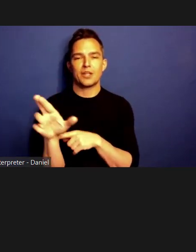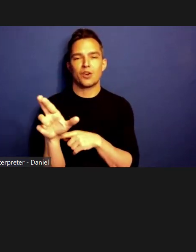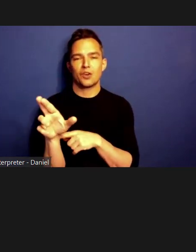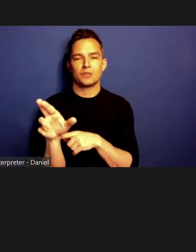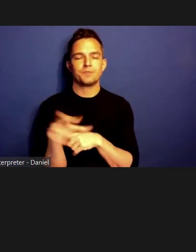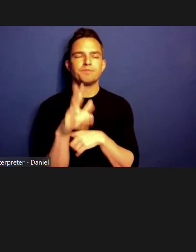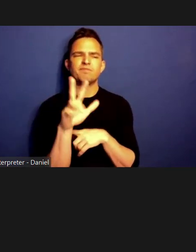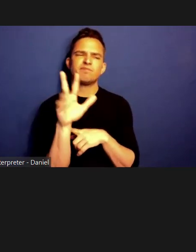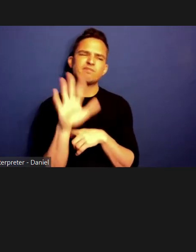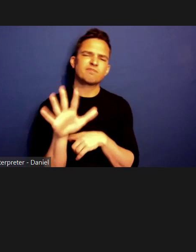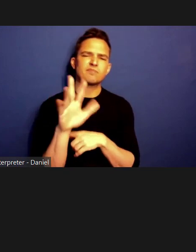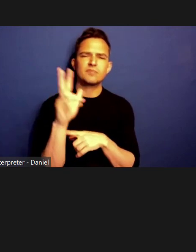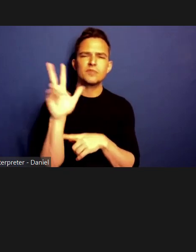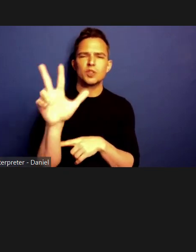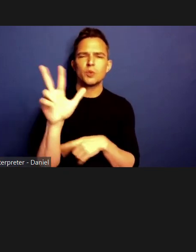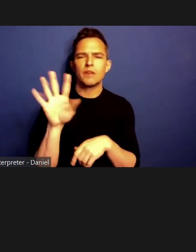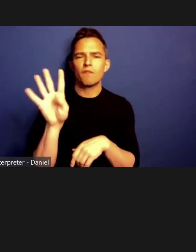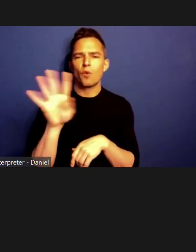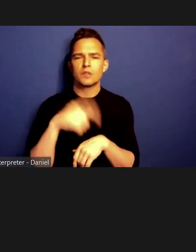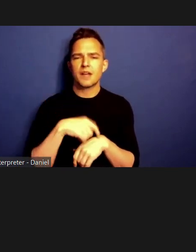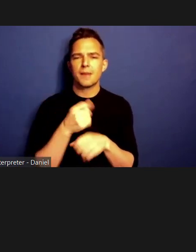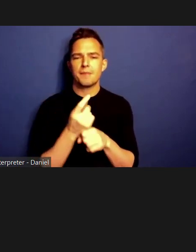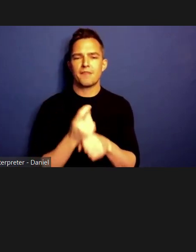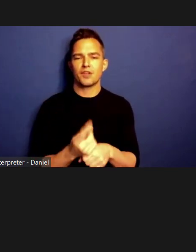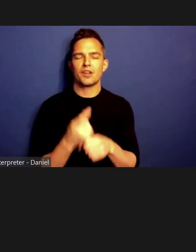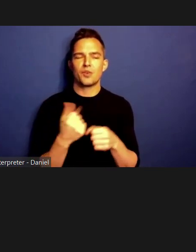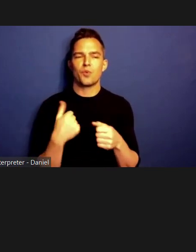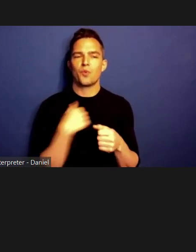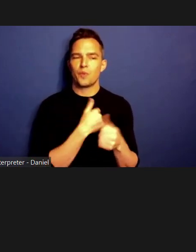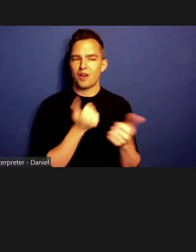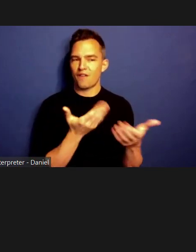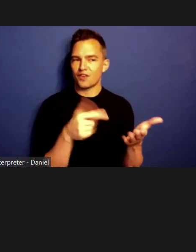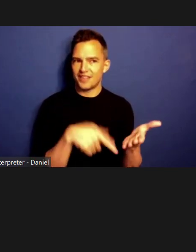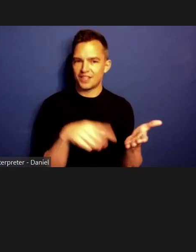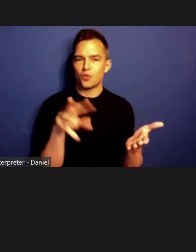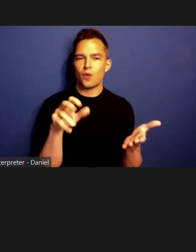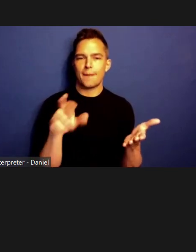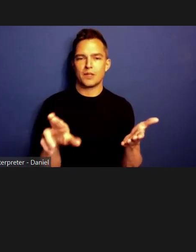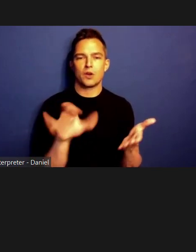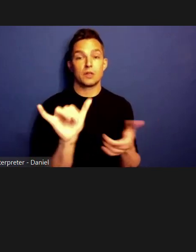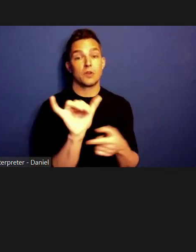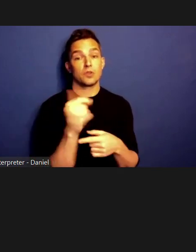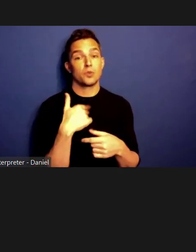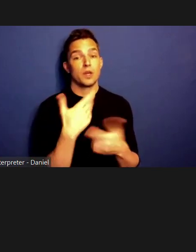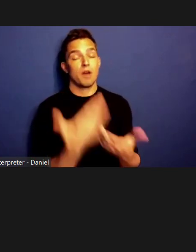About three or four times a year, we offer this webinar and we do an